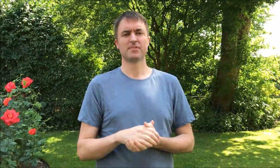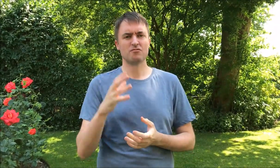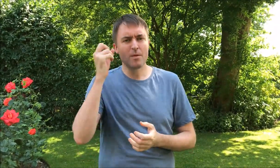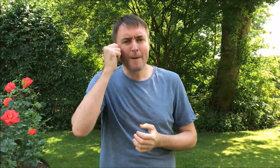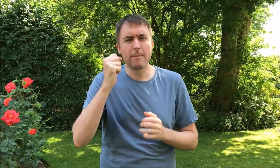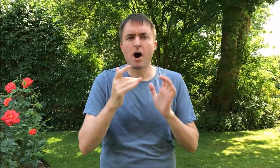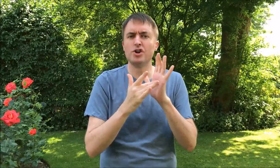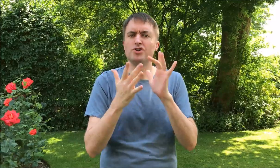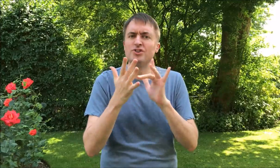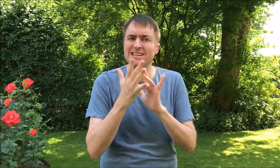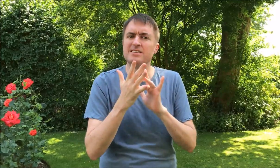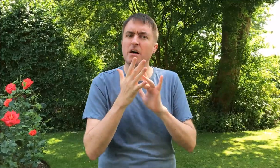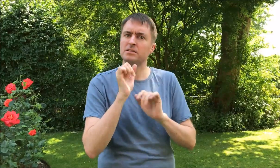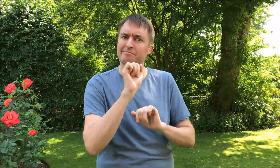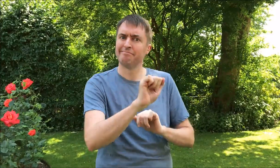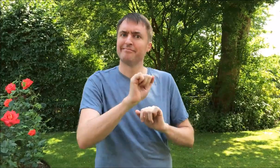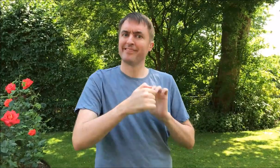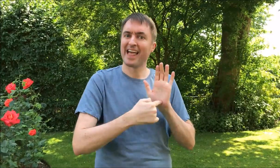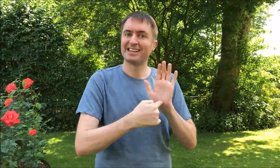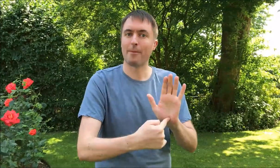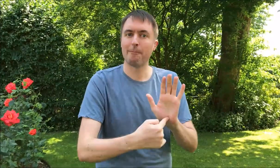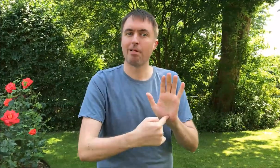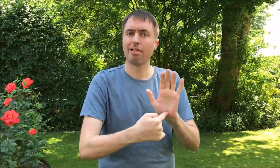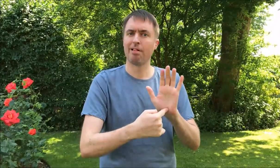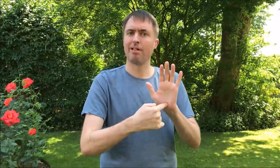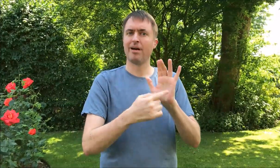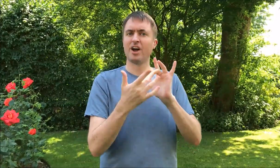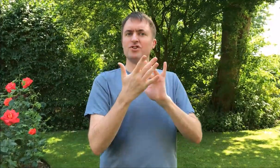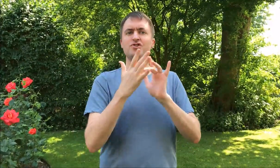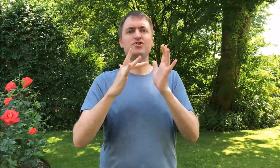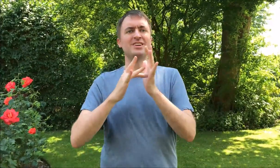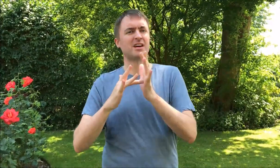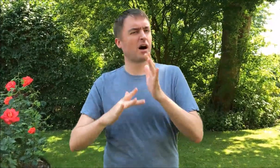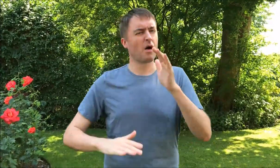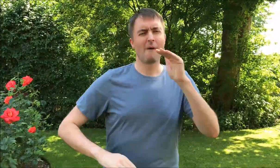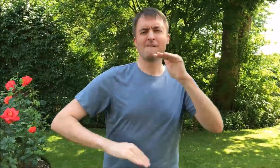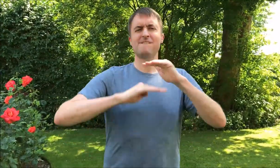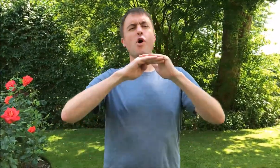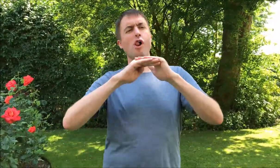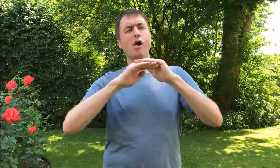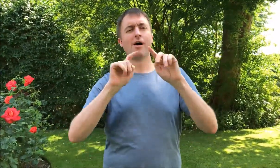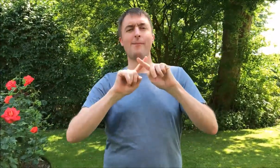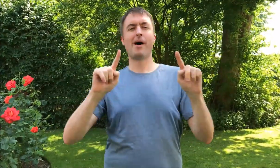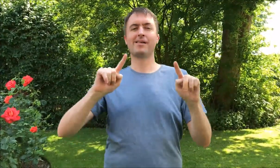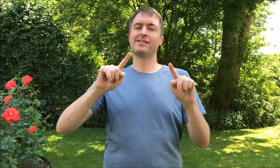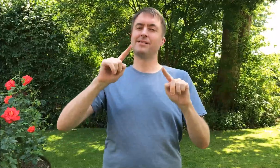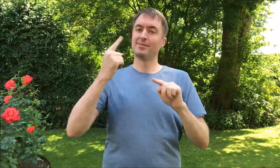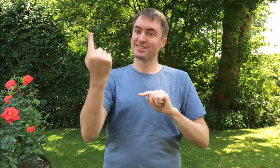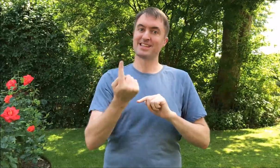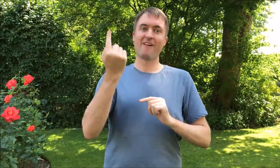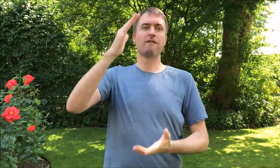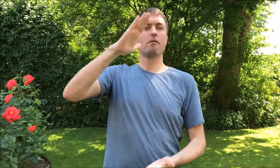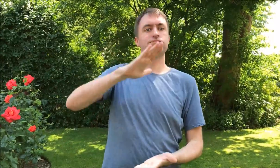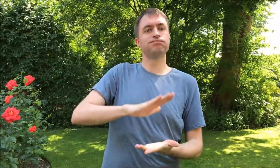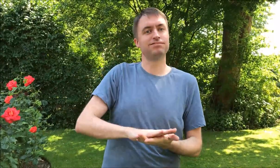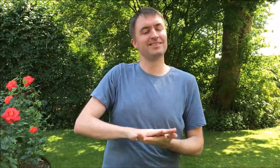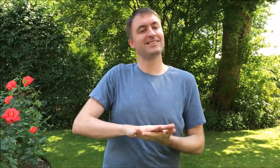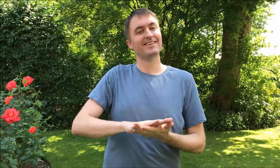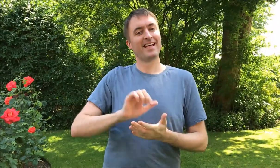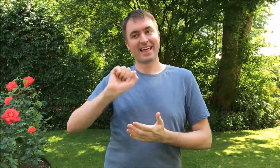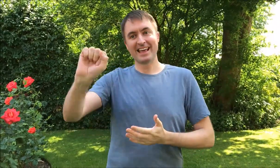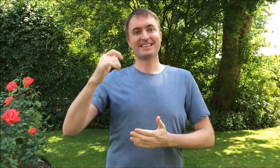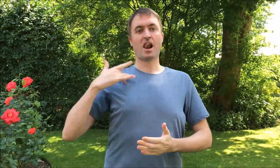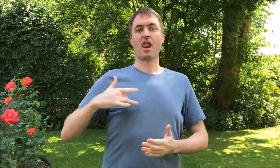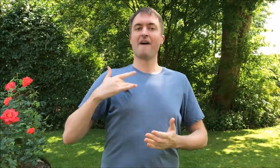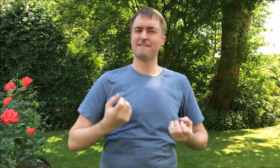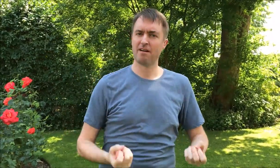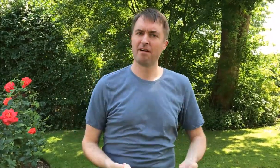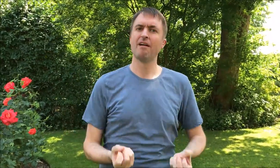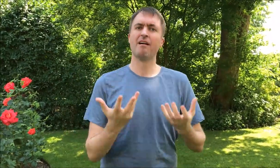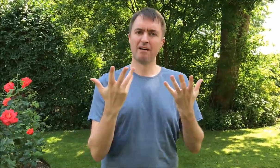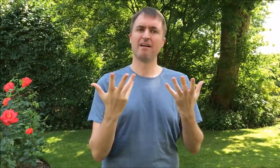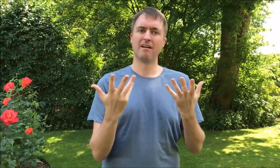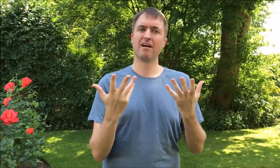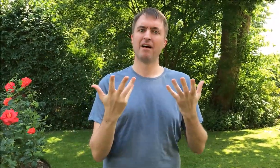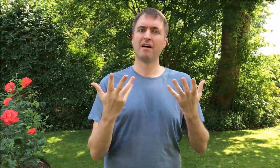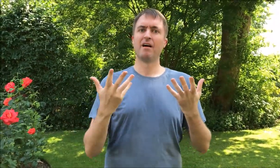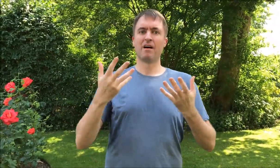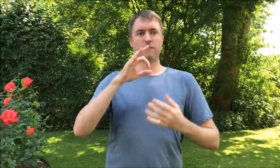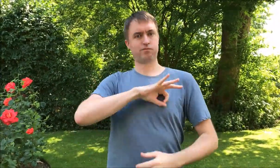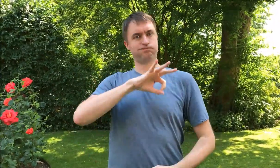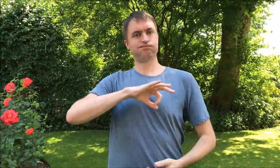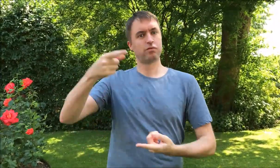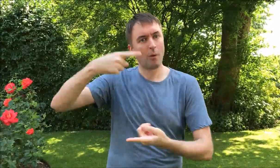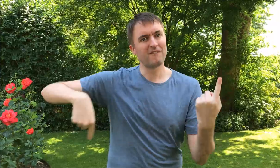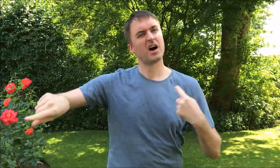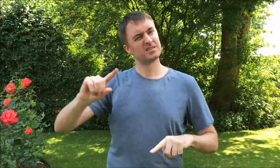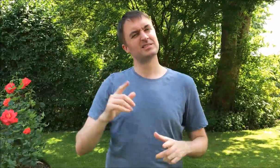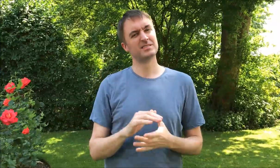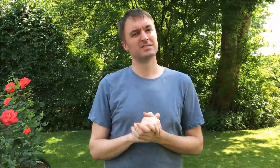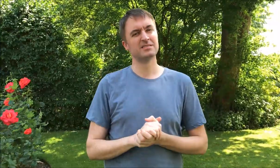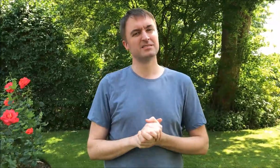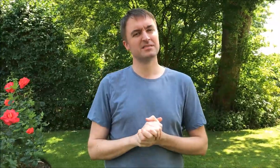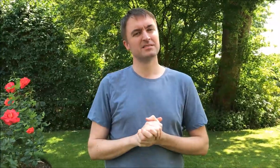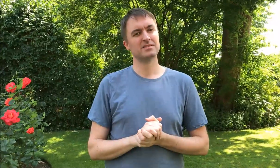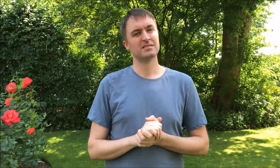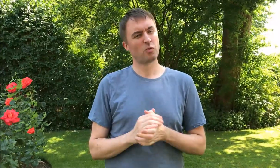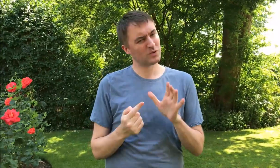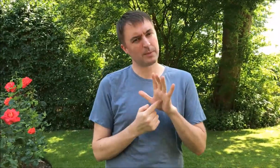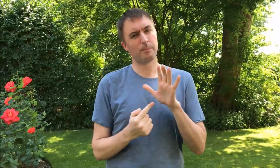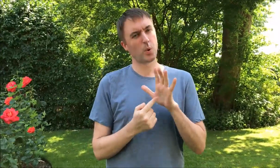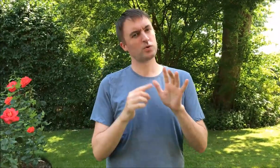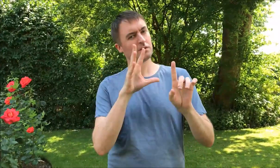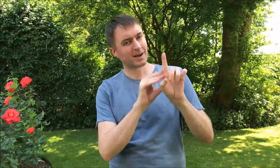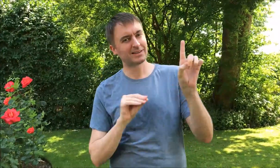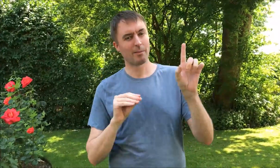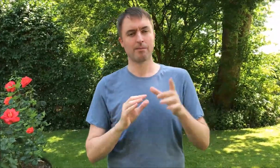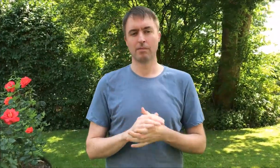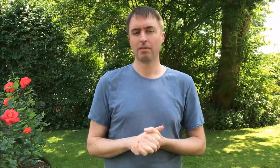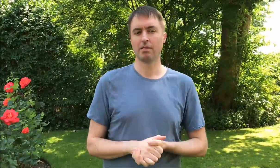...you know the generous act of our Lord Jesus Christ, that though he was rich, yet for your sakes he became poor, so that by his poverty you might become rich.